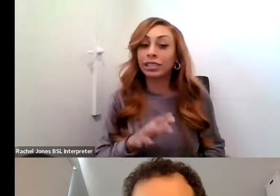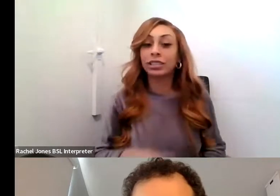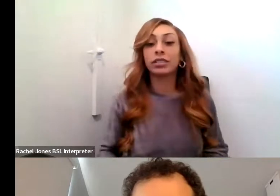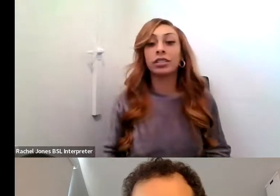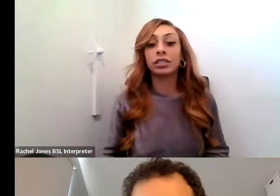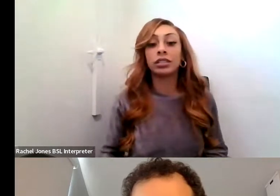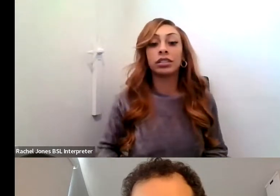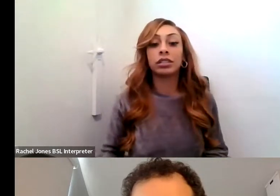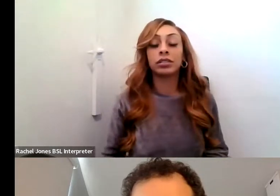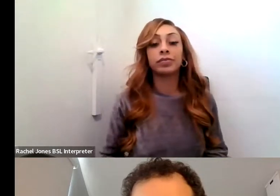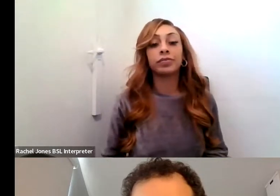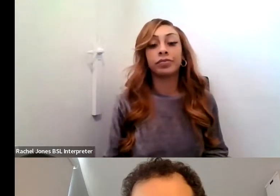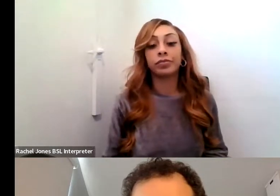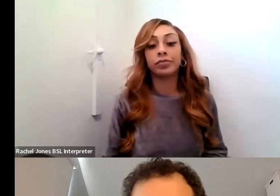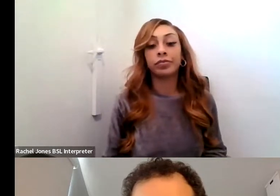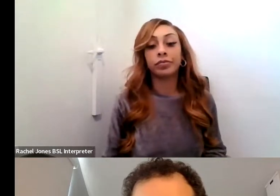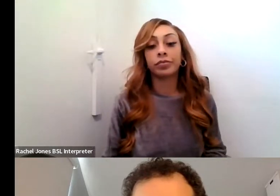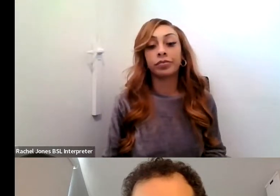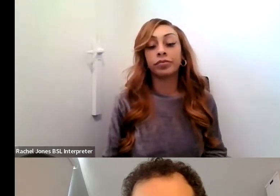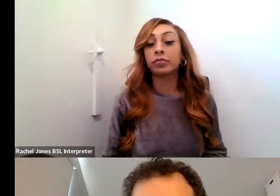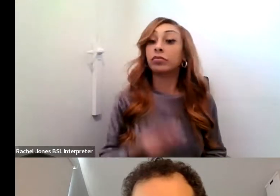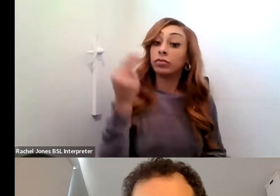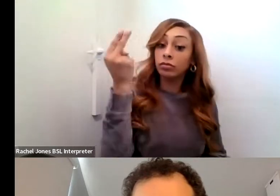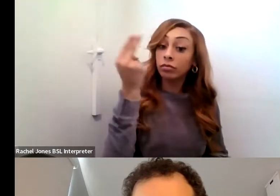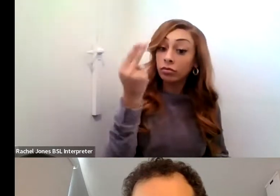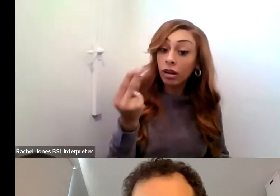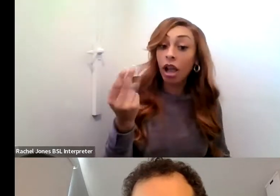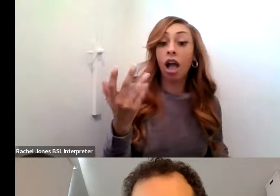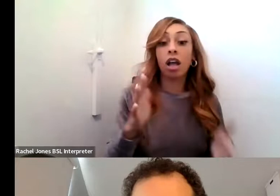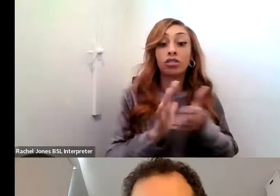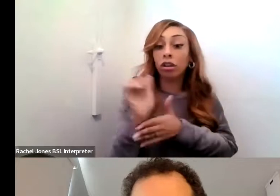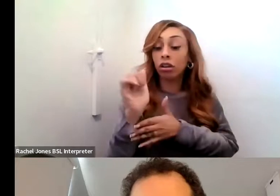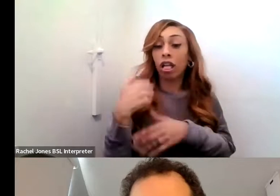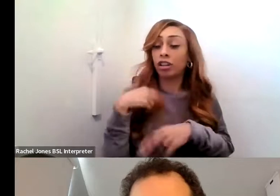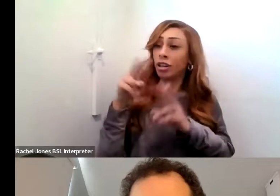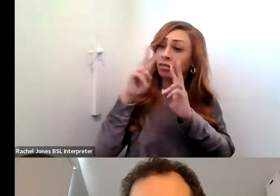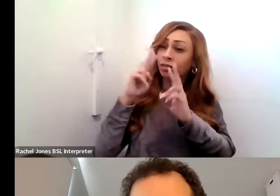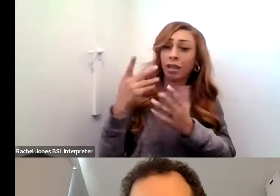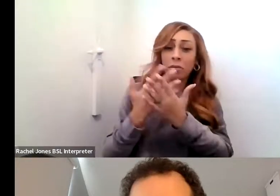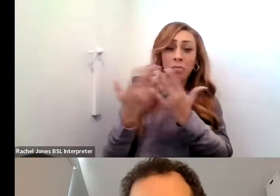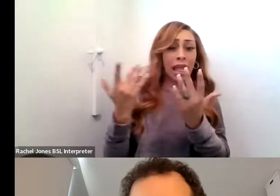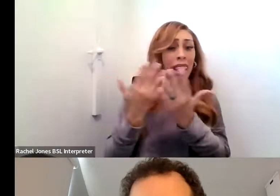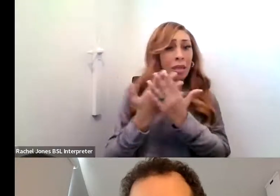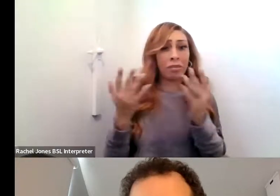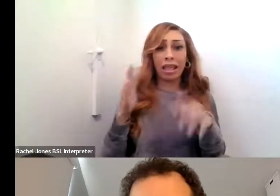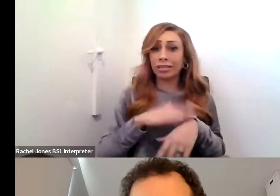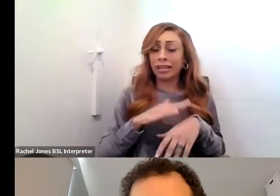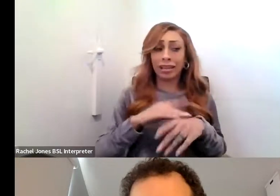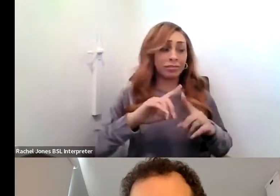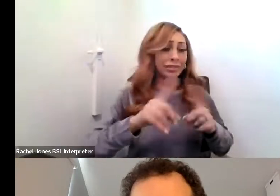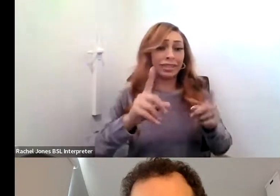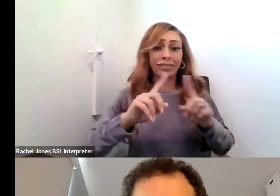this is something that I have seen a number of times, in different areas,